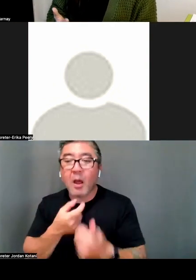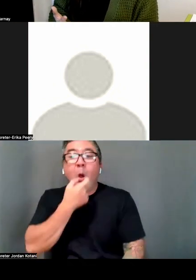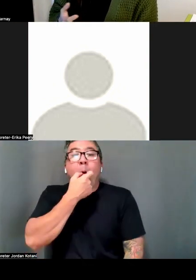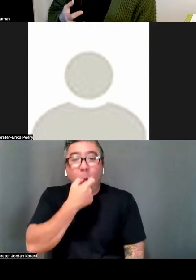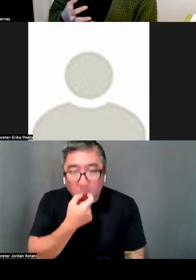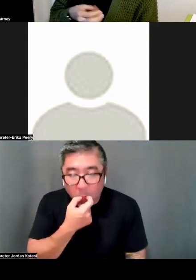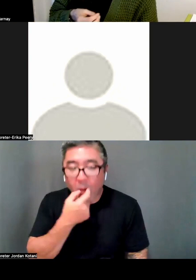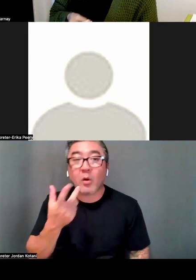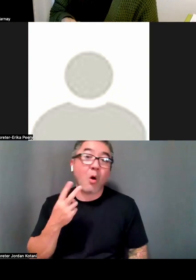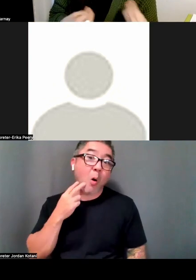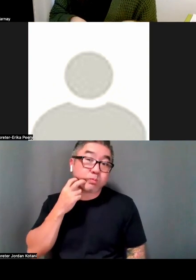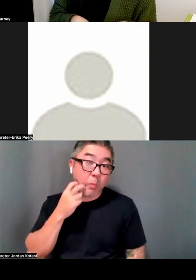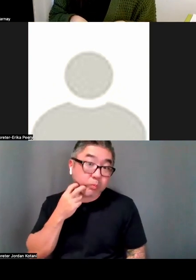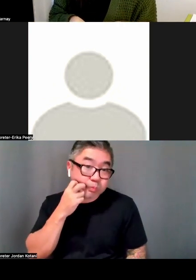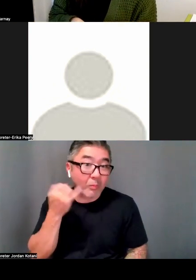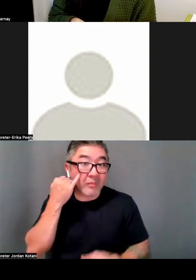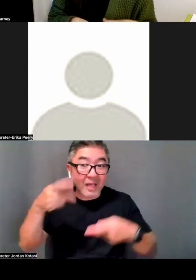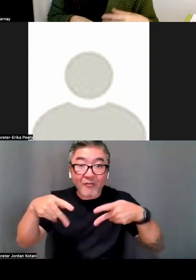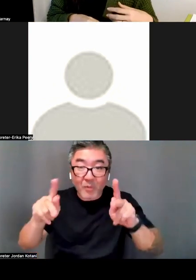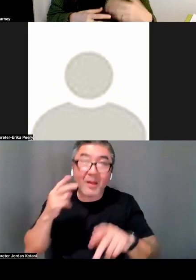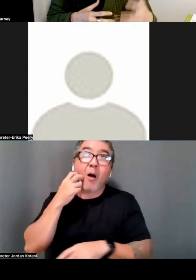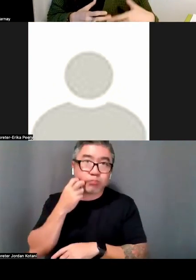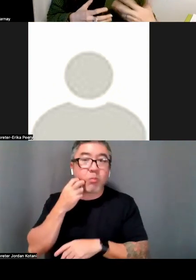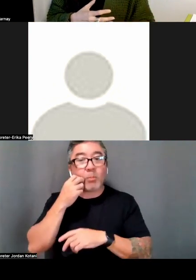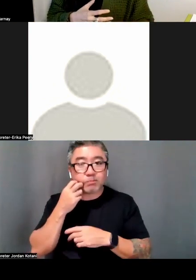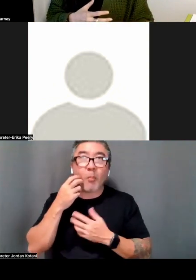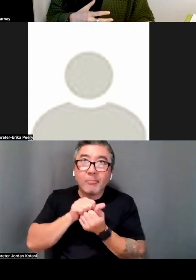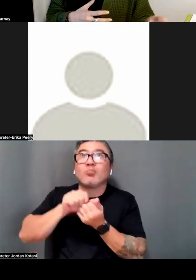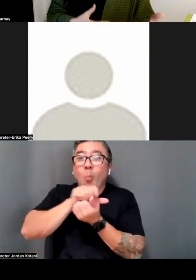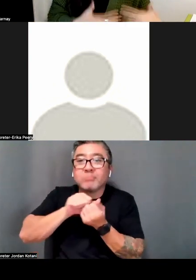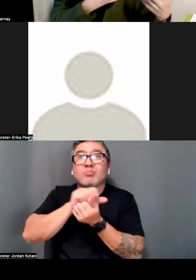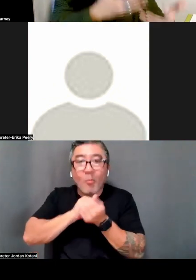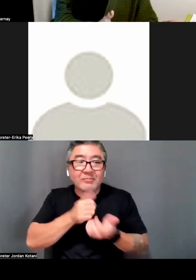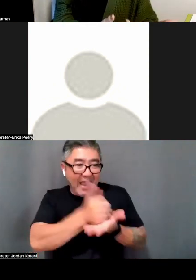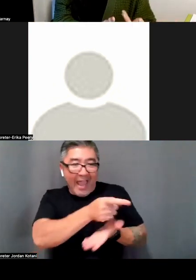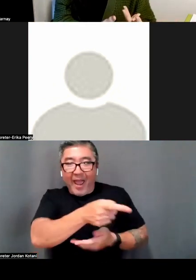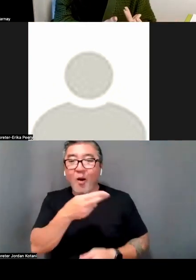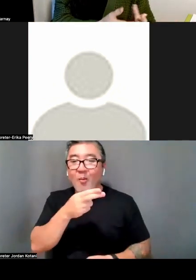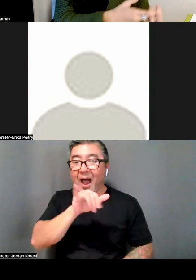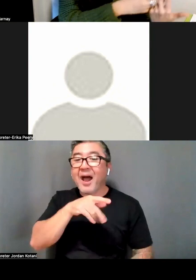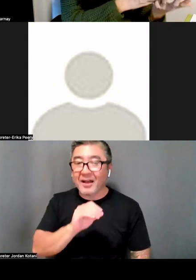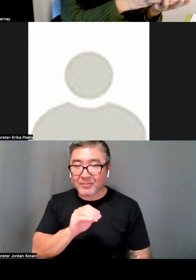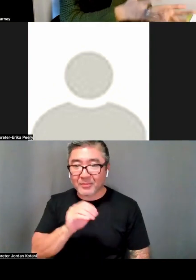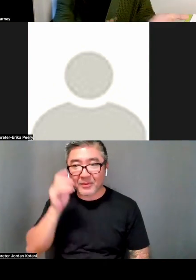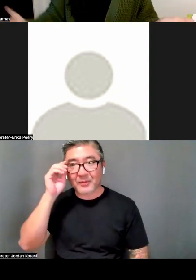and kids can safely chew gum without swallowing, can be helpful. Before, not necessarily during